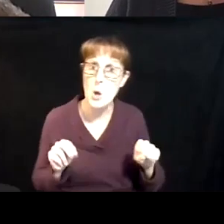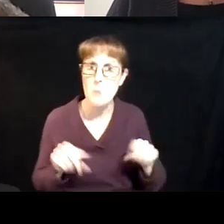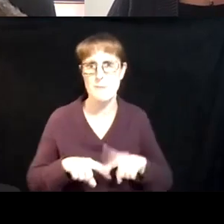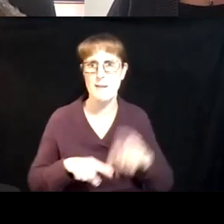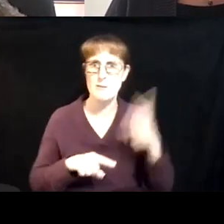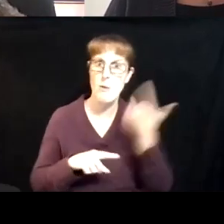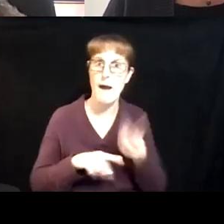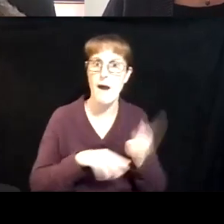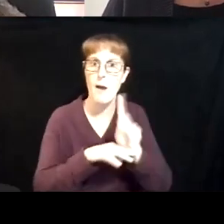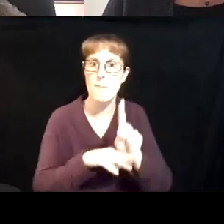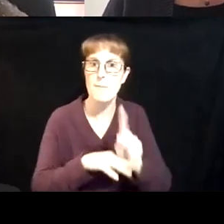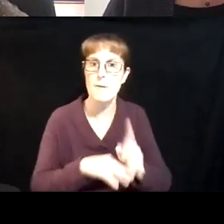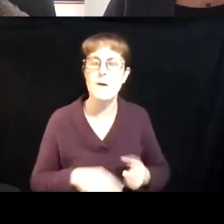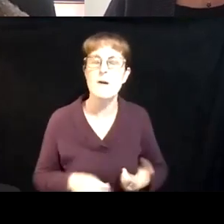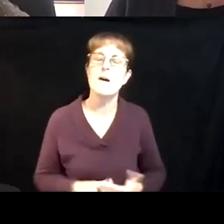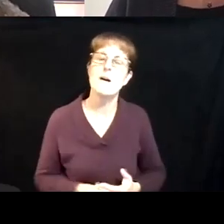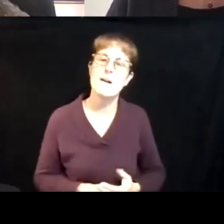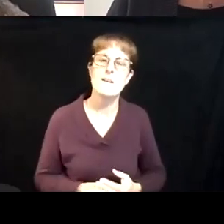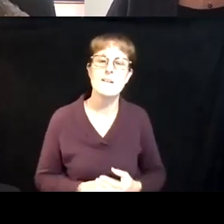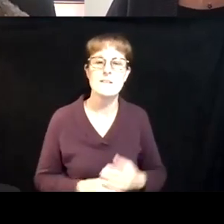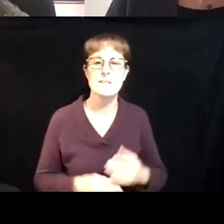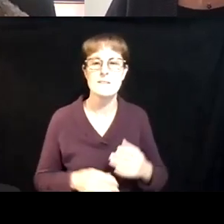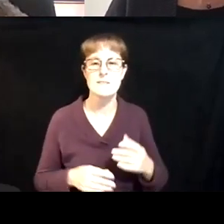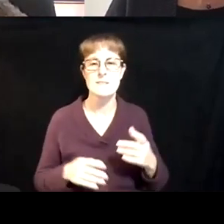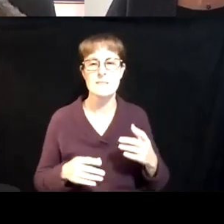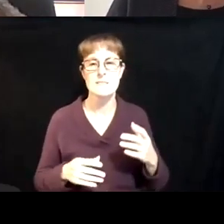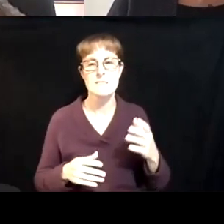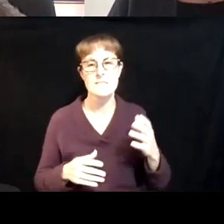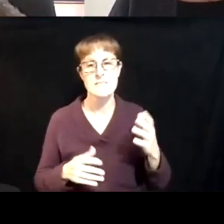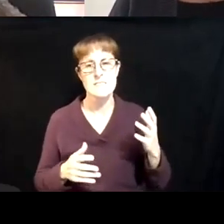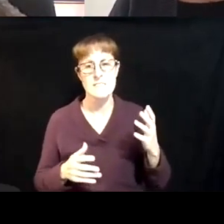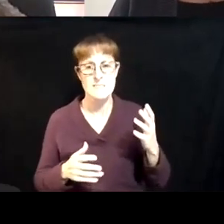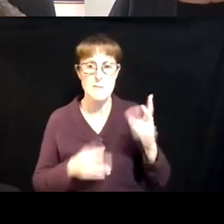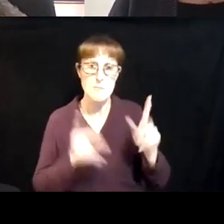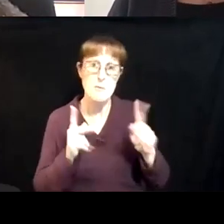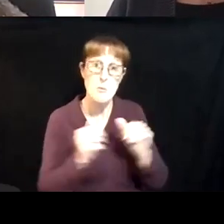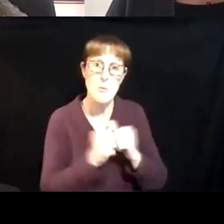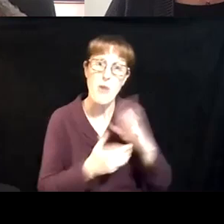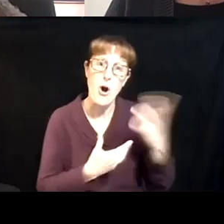autism and other kinds of developmental disabilities, which it was.